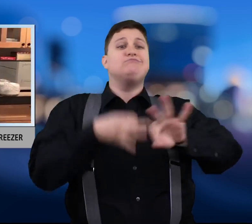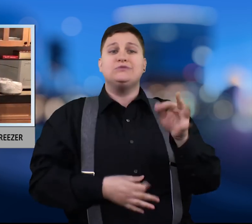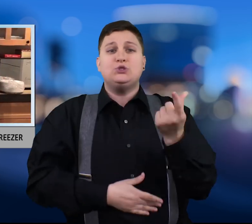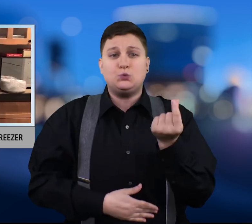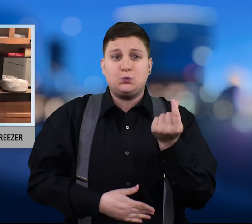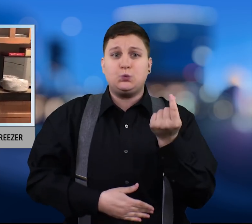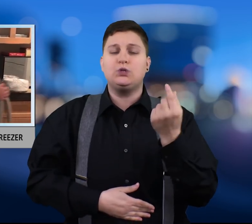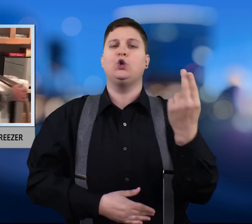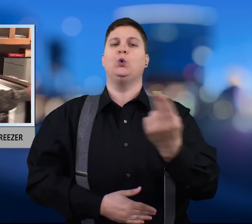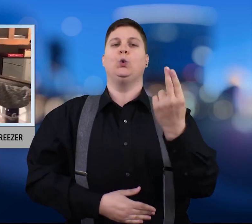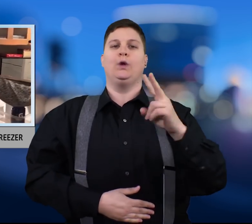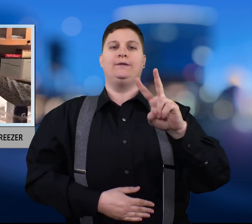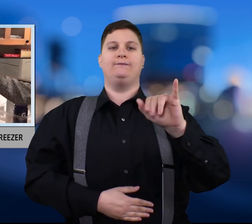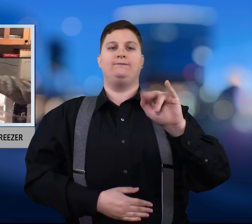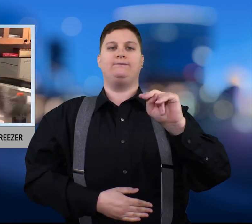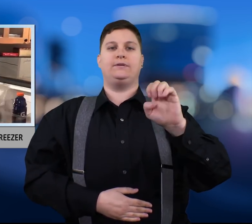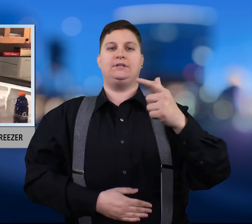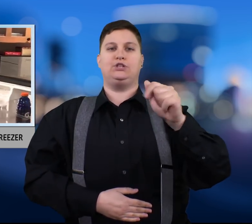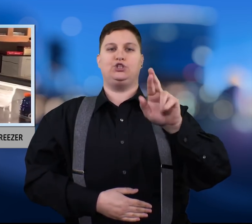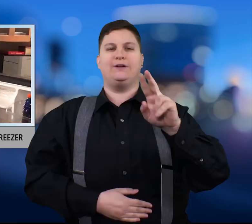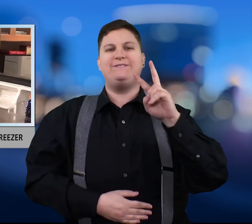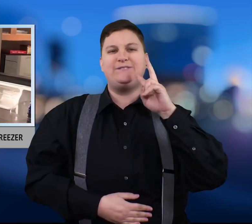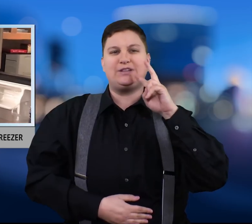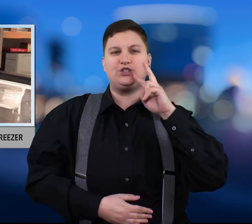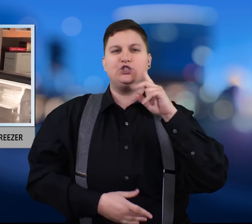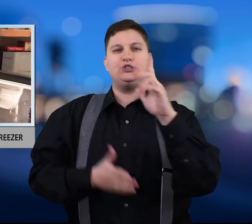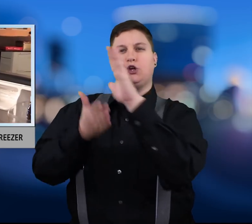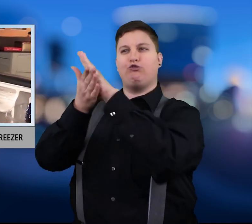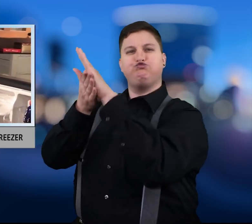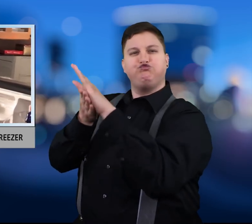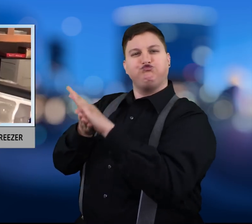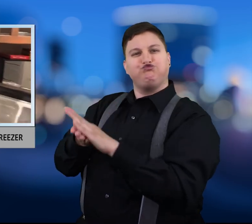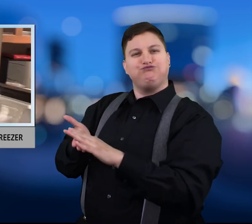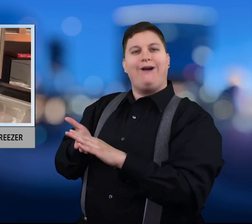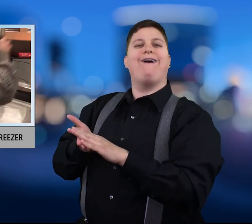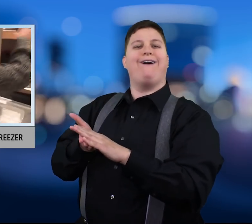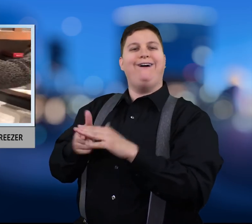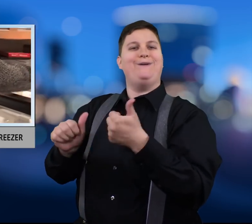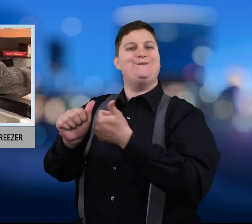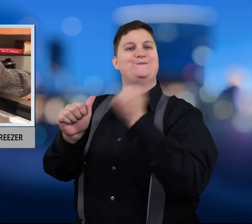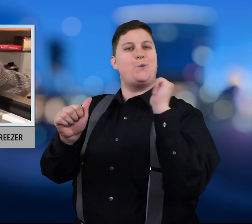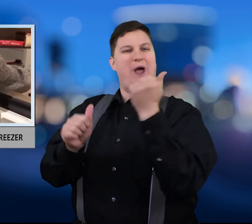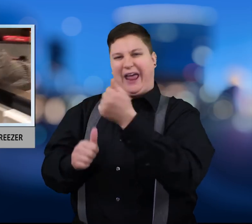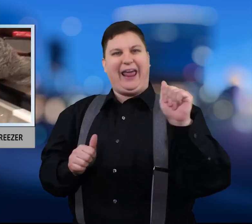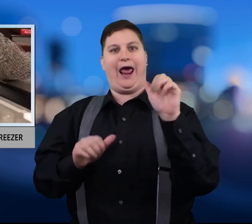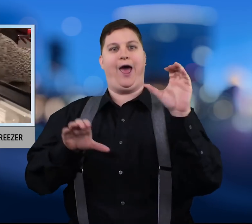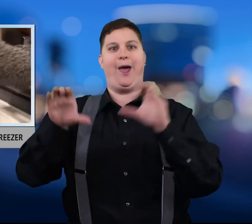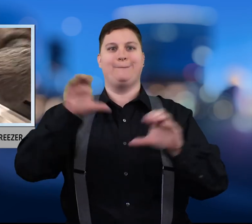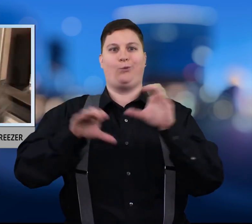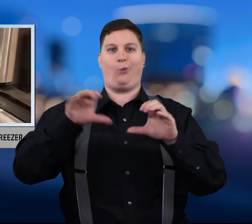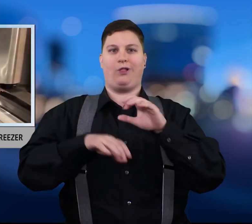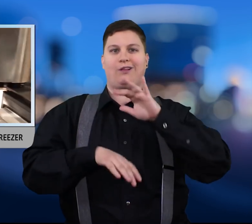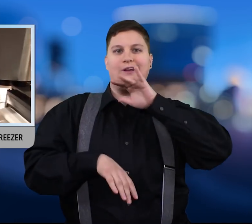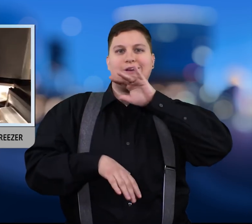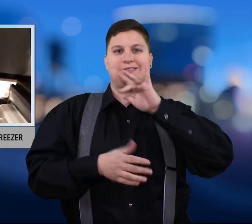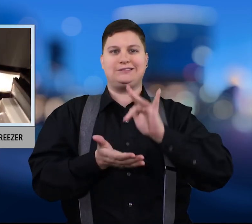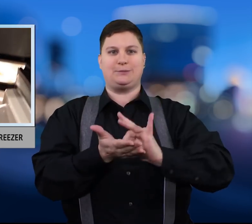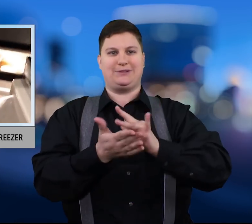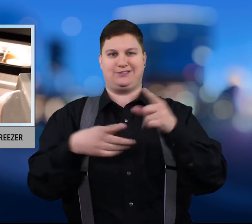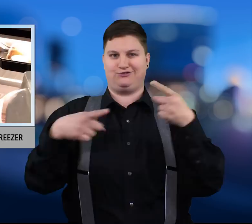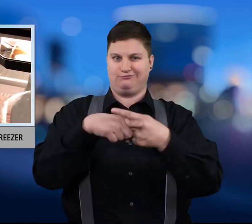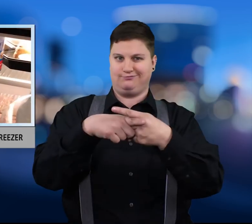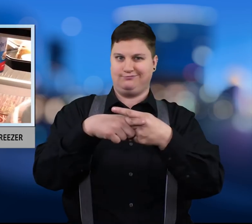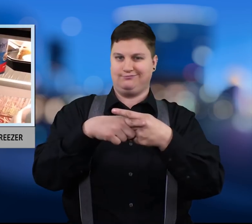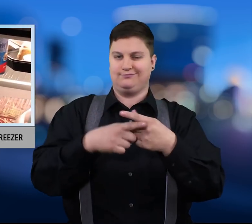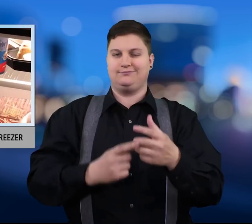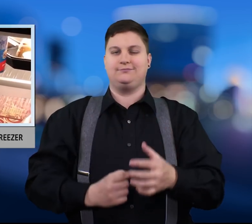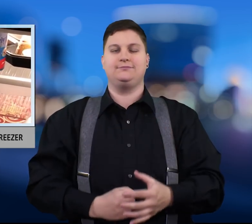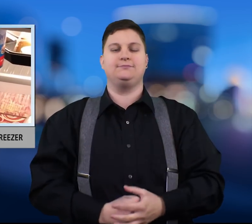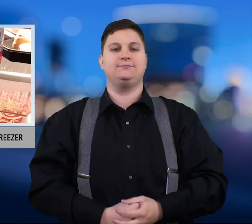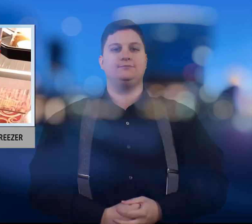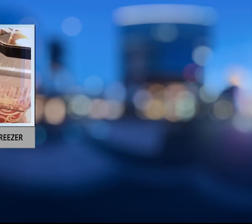Try using vinegar for a cleaning solution to avoid any chemical contamination.